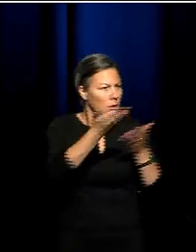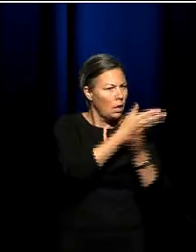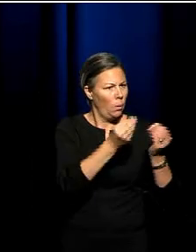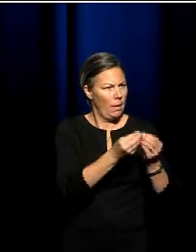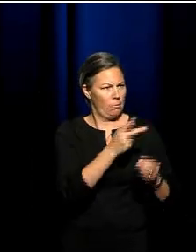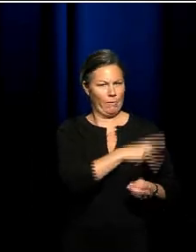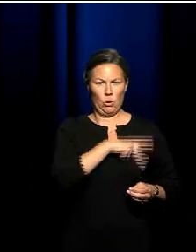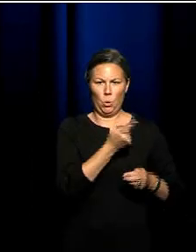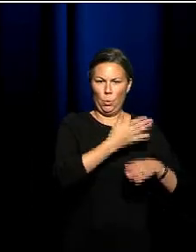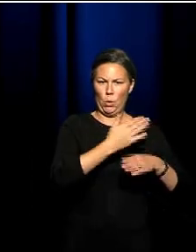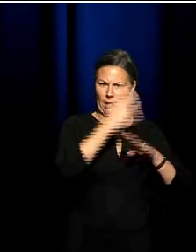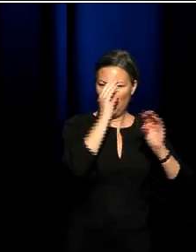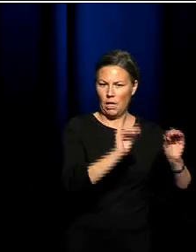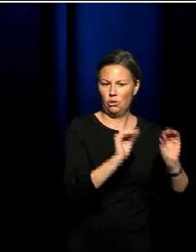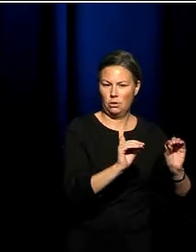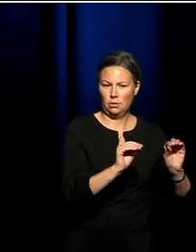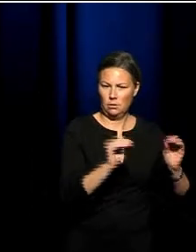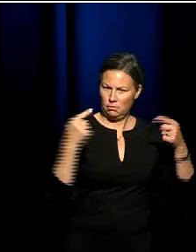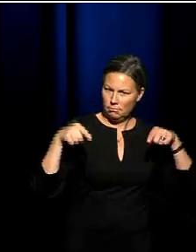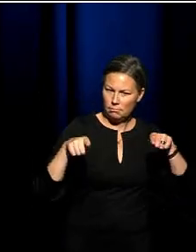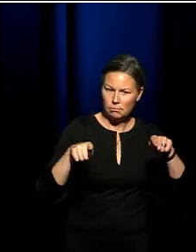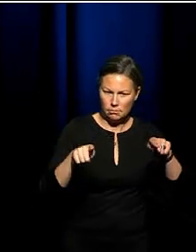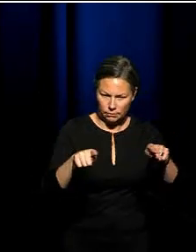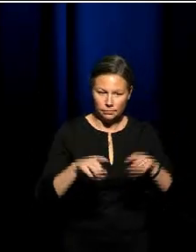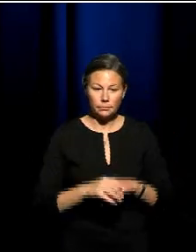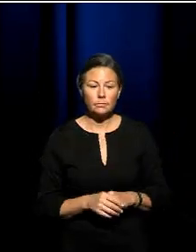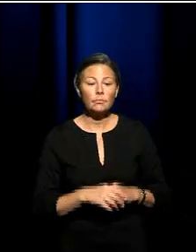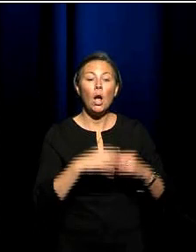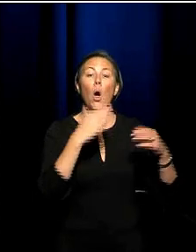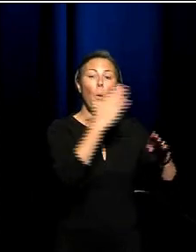issues identified during the workshops and in the work of the policy and